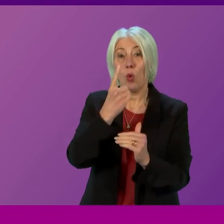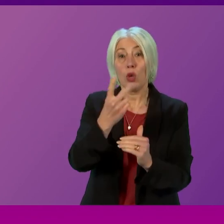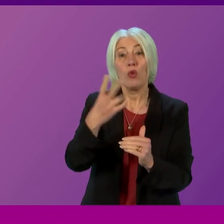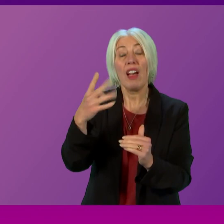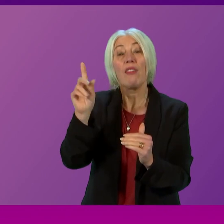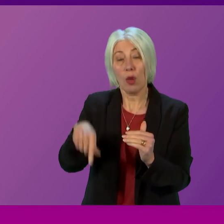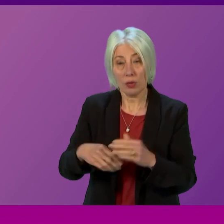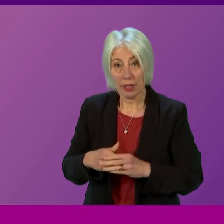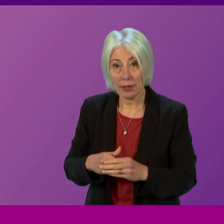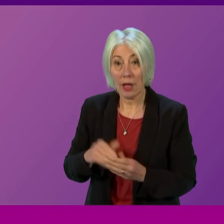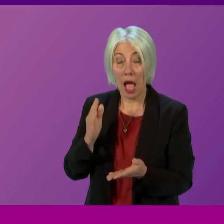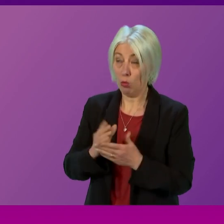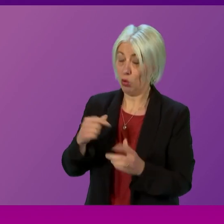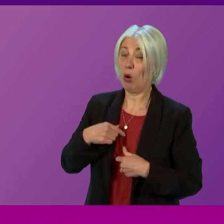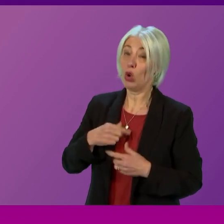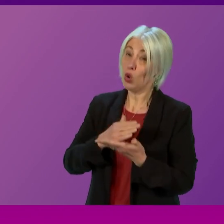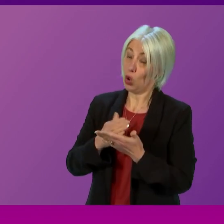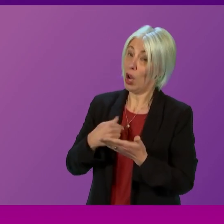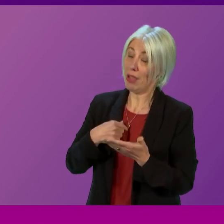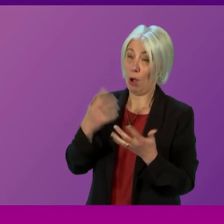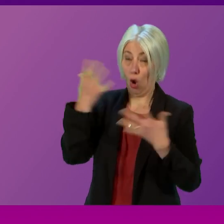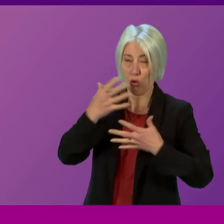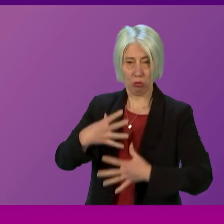I am sure that you share my concern and dismay that that has apparently been